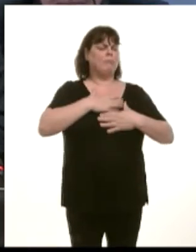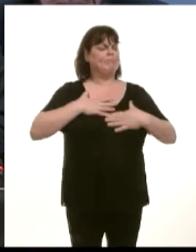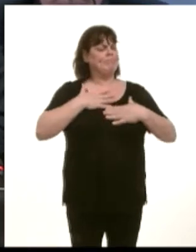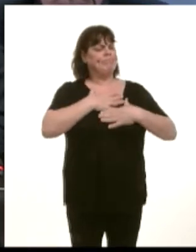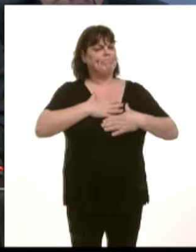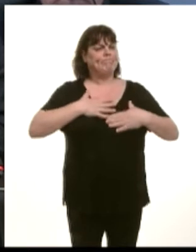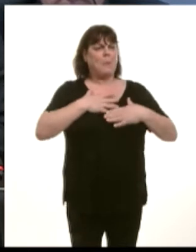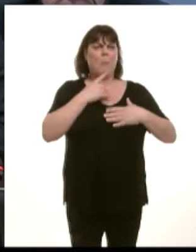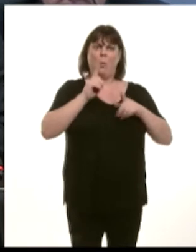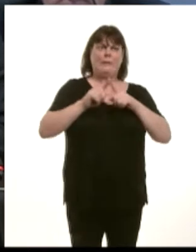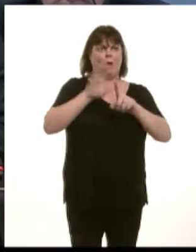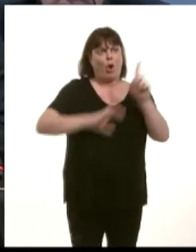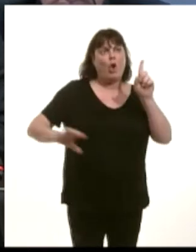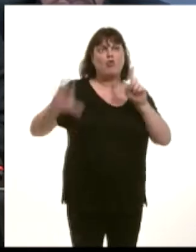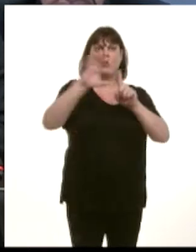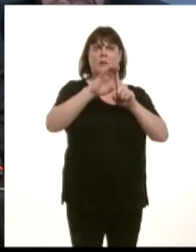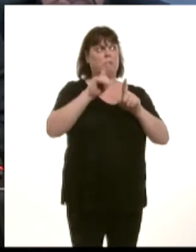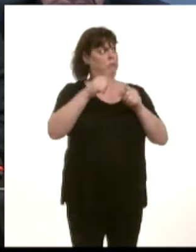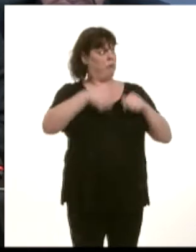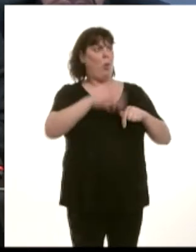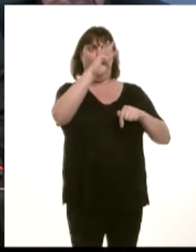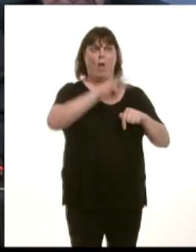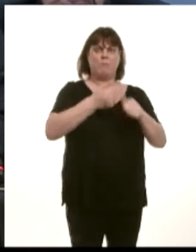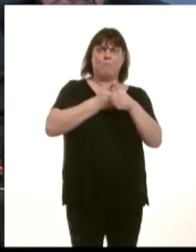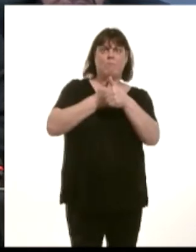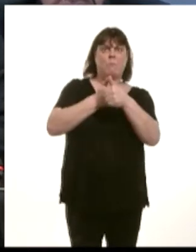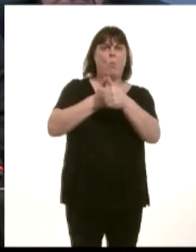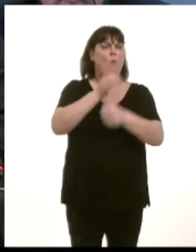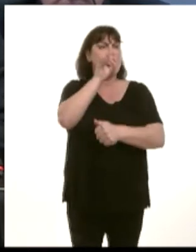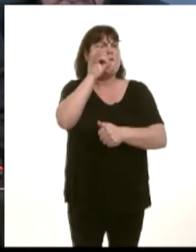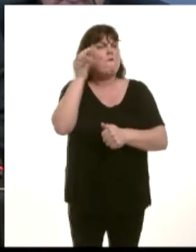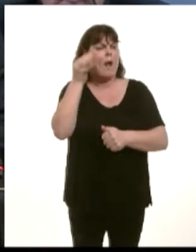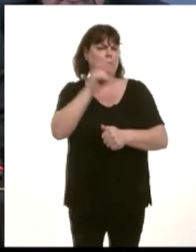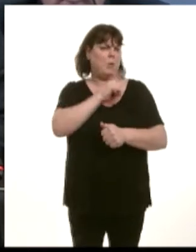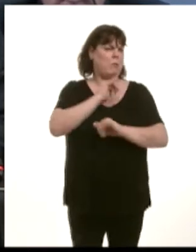and in particular here in Wales, offered the French people in such a dark hour.